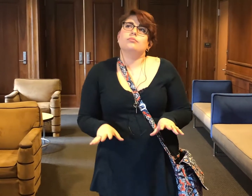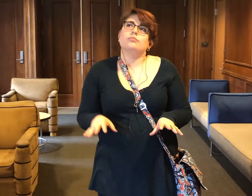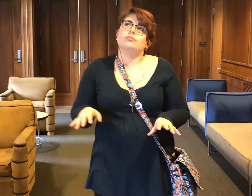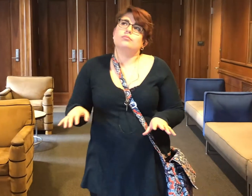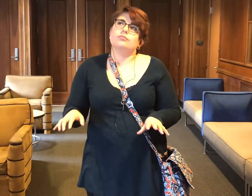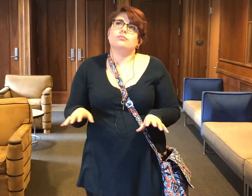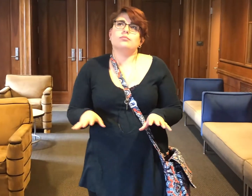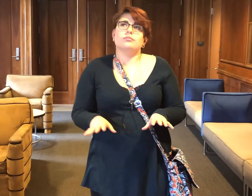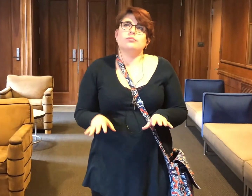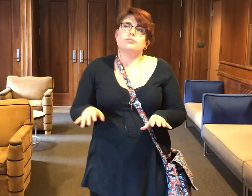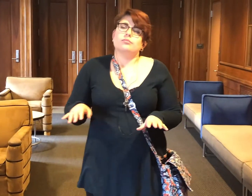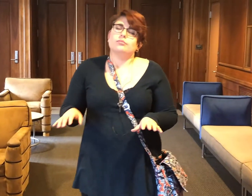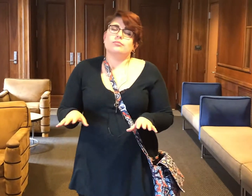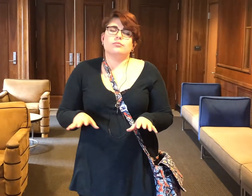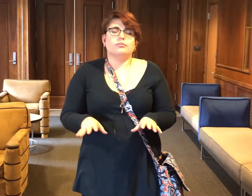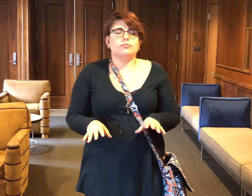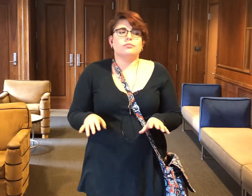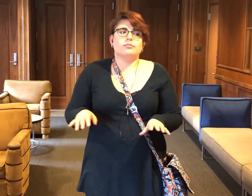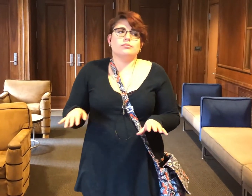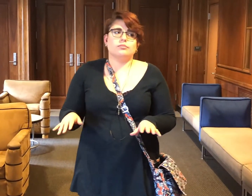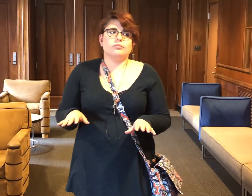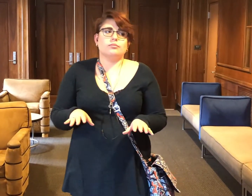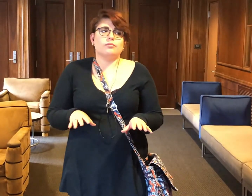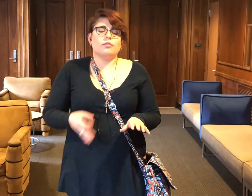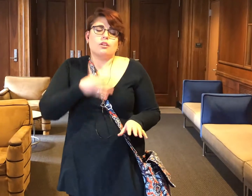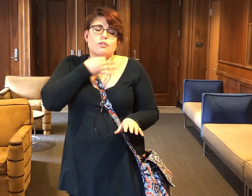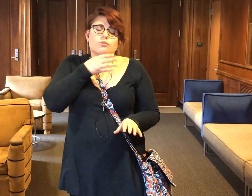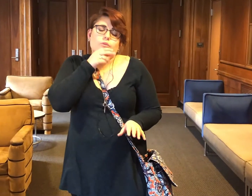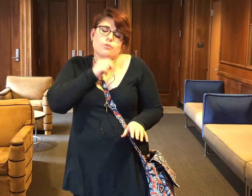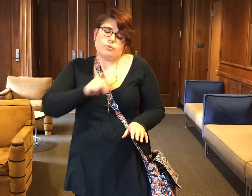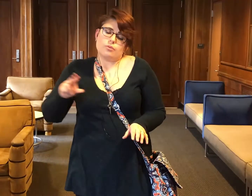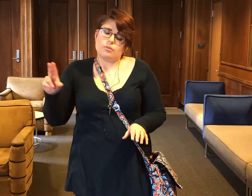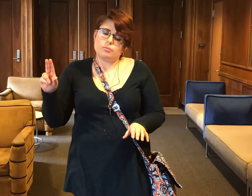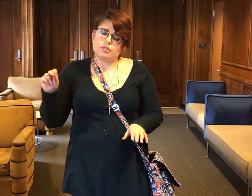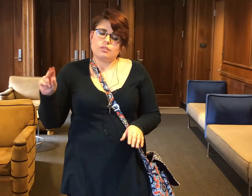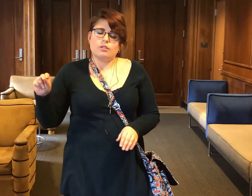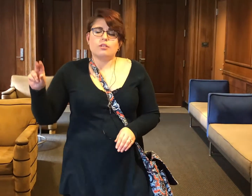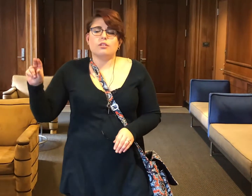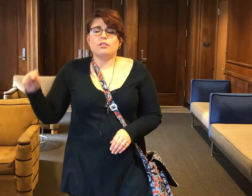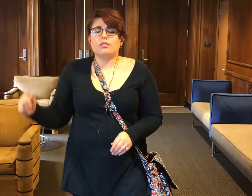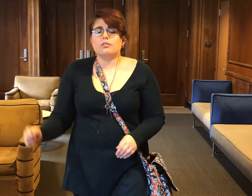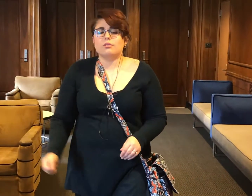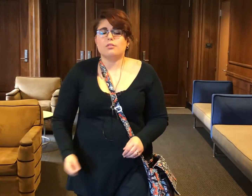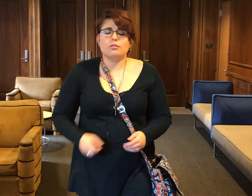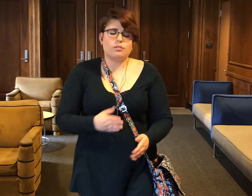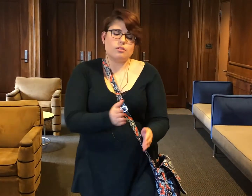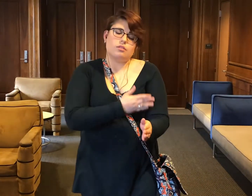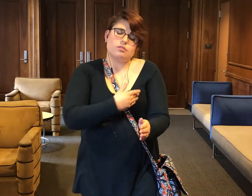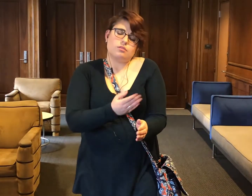Once I was twenty years old Soon we'll be thirty years old, our songs